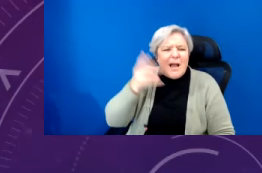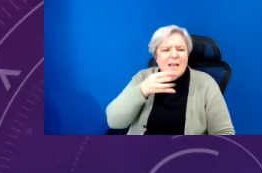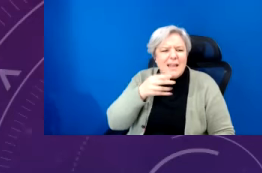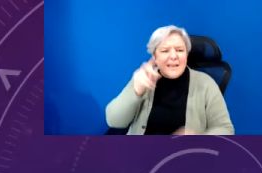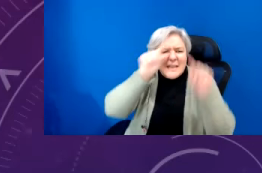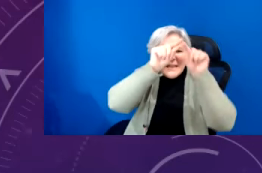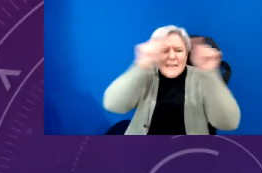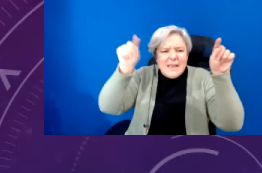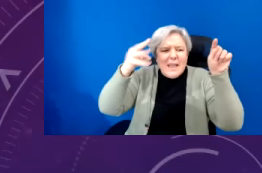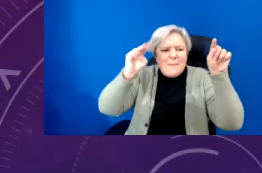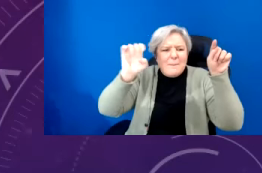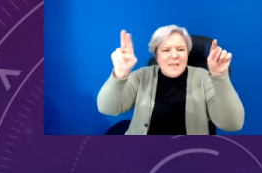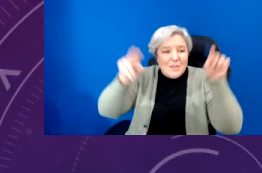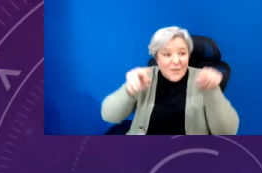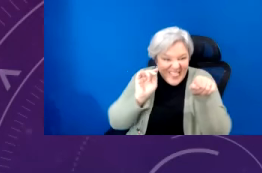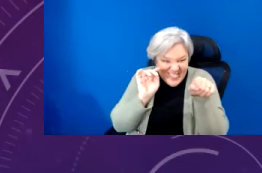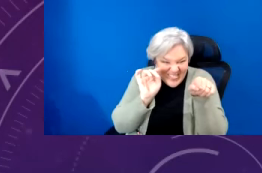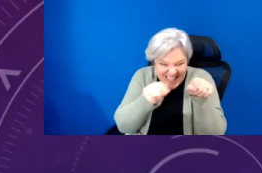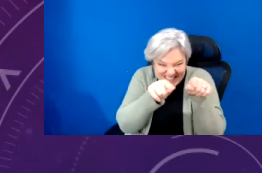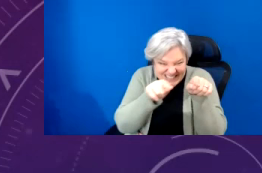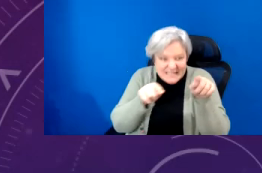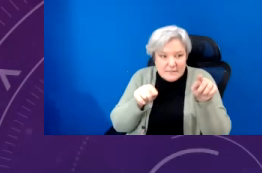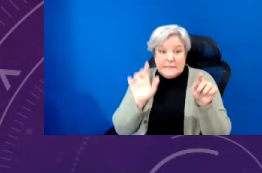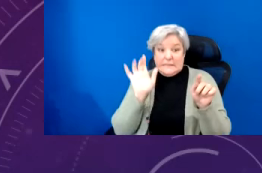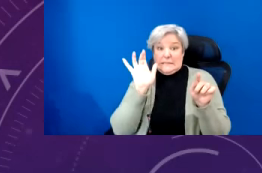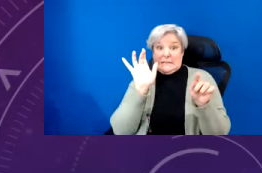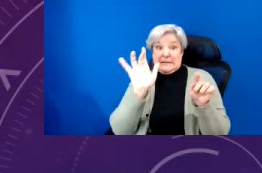And if you look right there, when you click on that paint bucket,